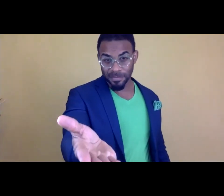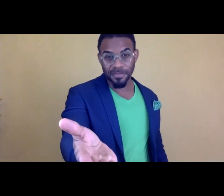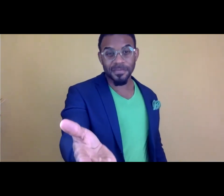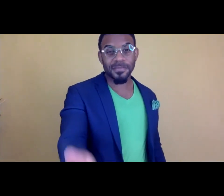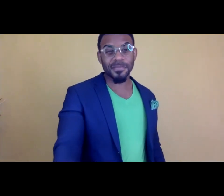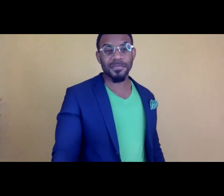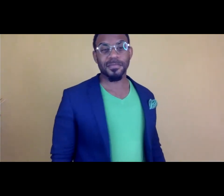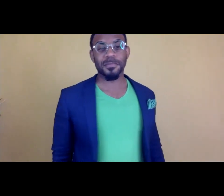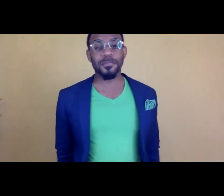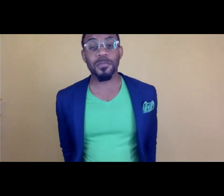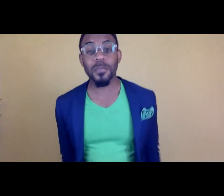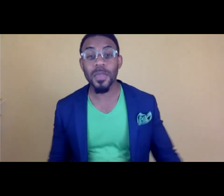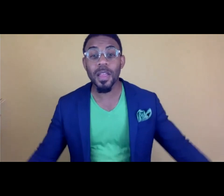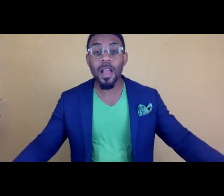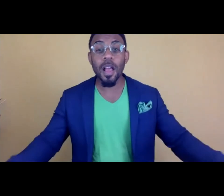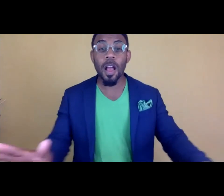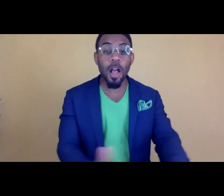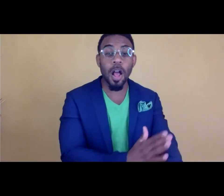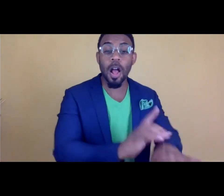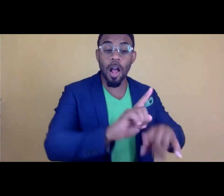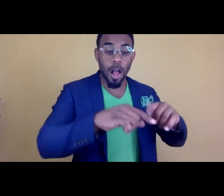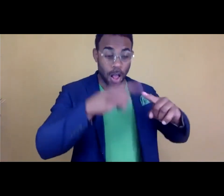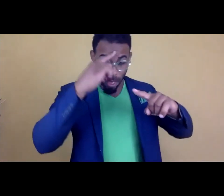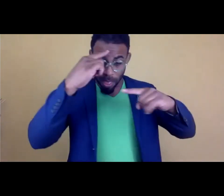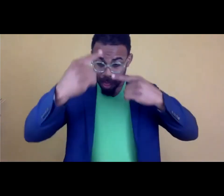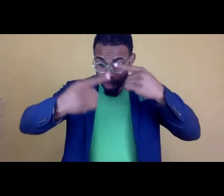Canciones que hablan de pensamientos.